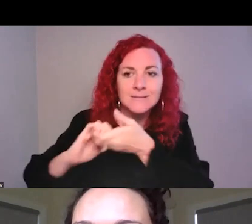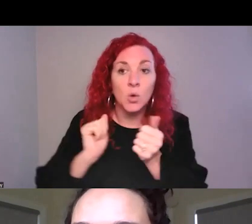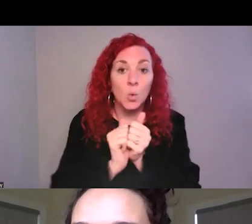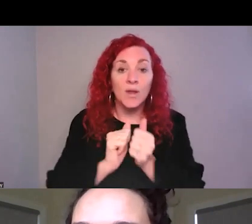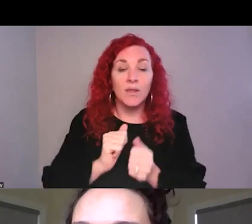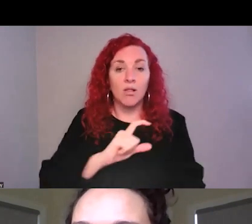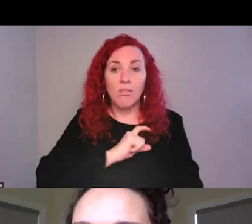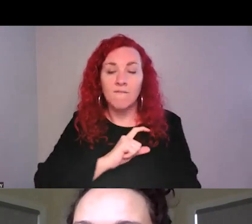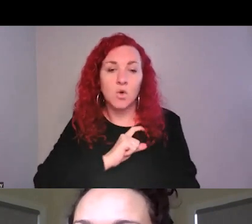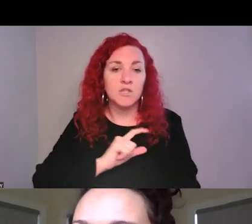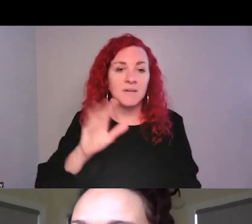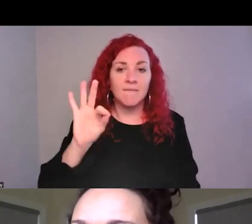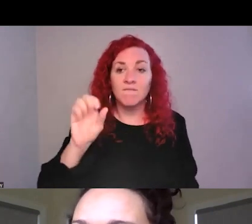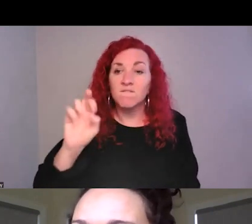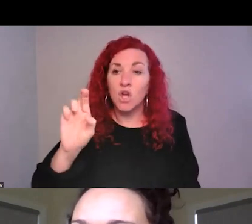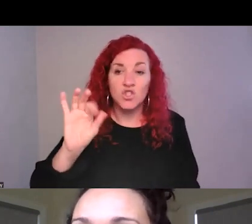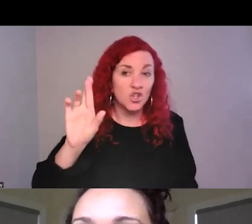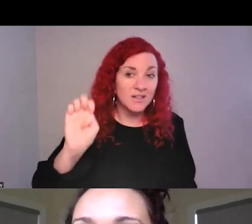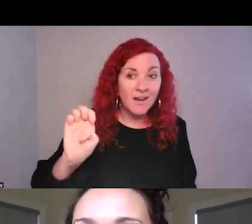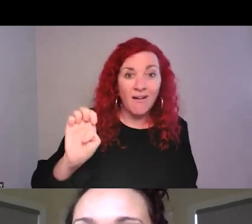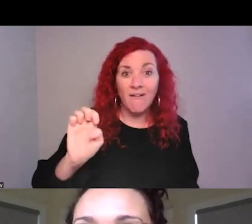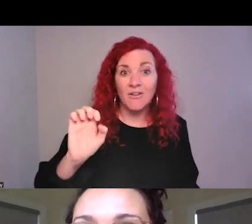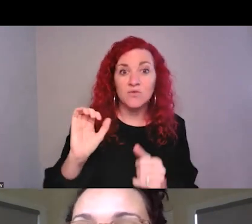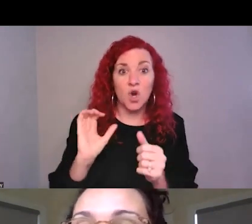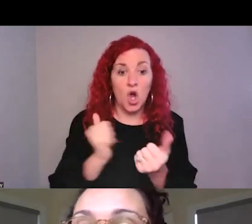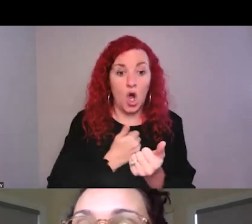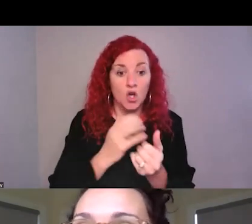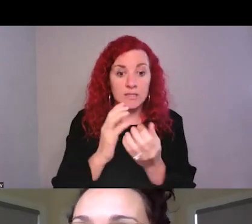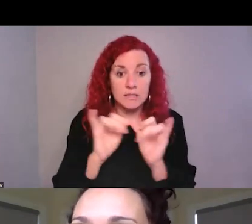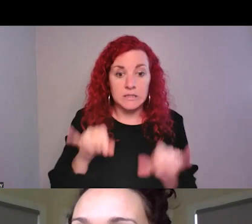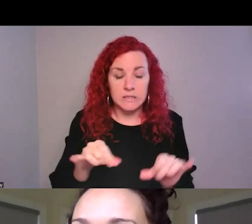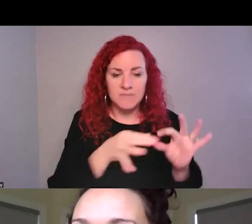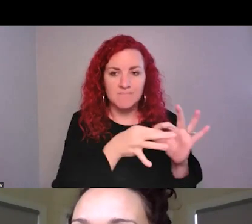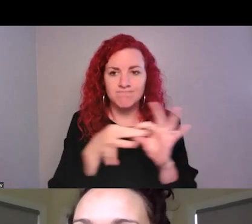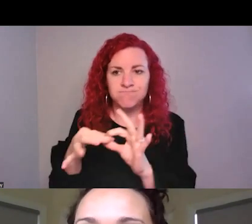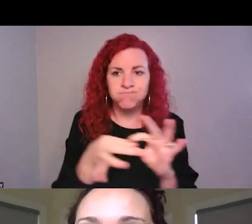FOSTER CARE TO MAKE SURE THE SYSTEMS ARE CONNECTING AND COORDINATING. WE DO A LOT OF PUBLIC EDUCATION.